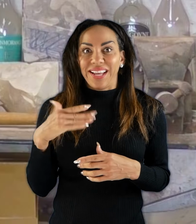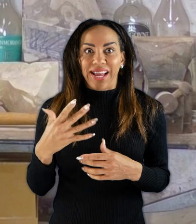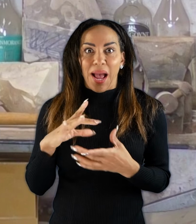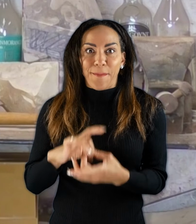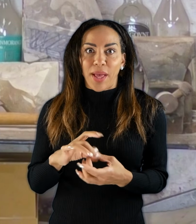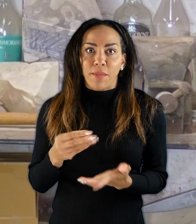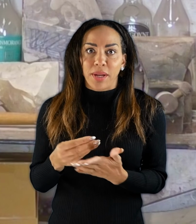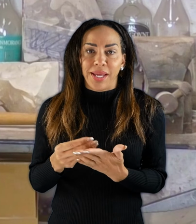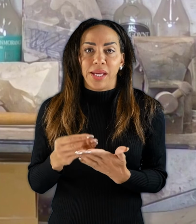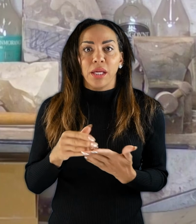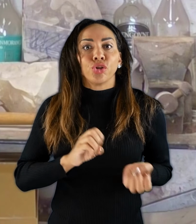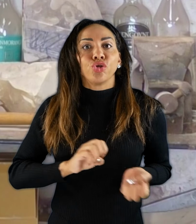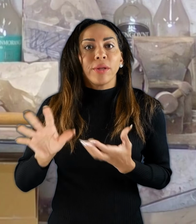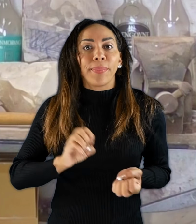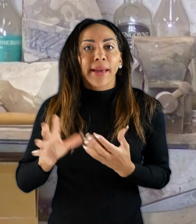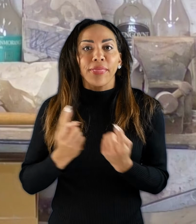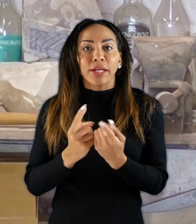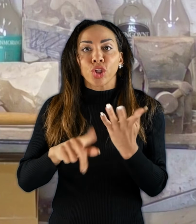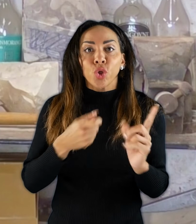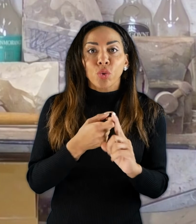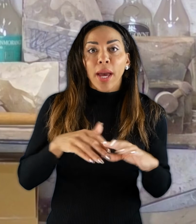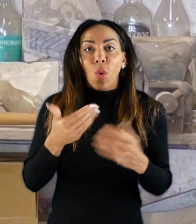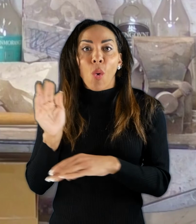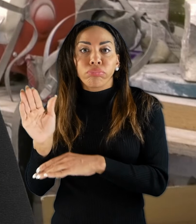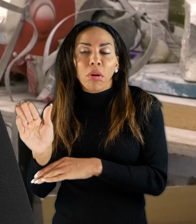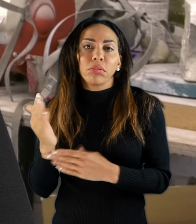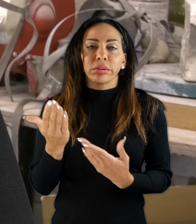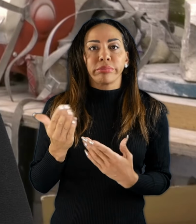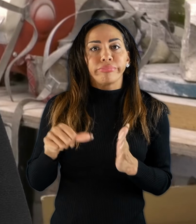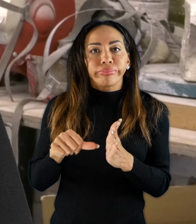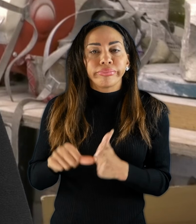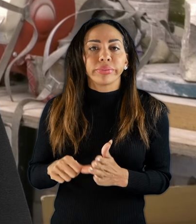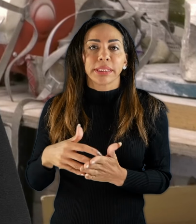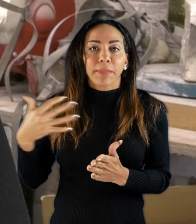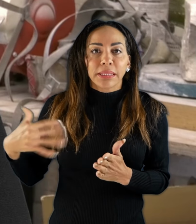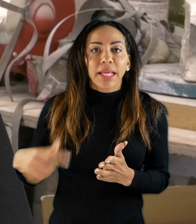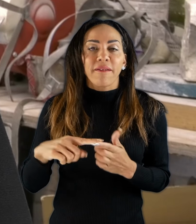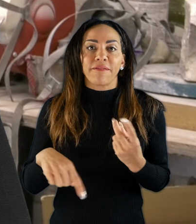It's really expensive. Materials are expensive. So funding work while staying alive is the real